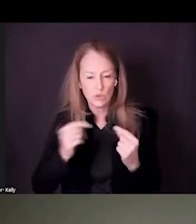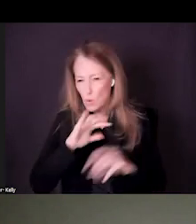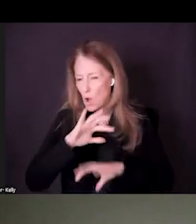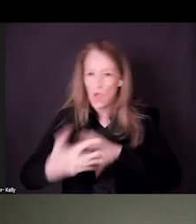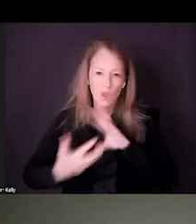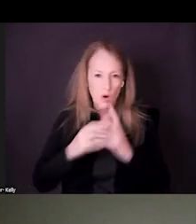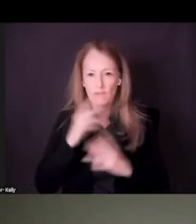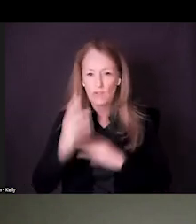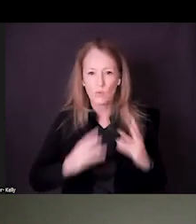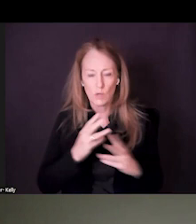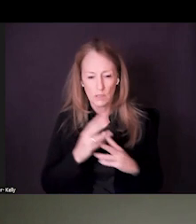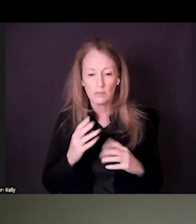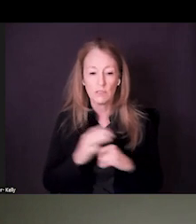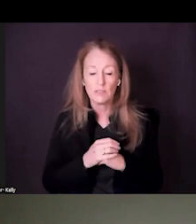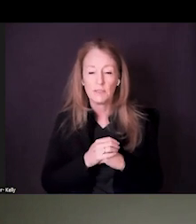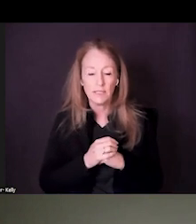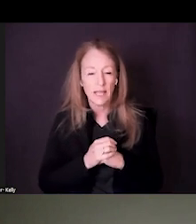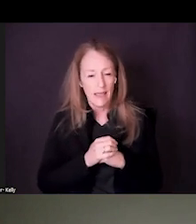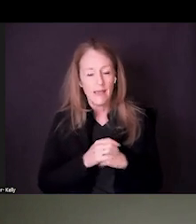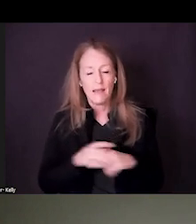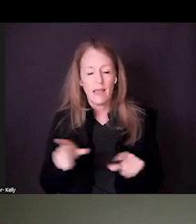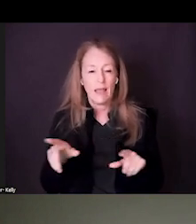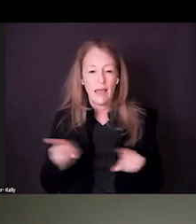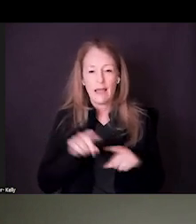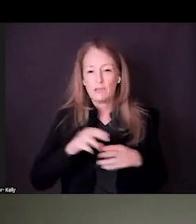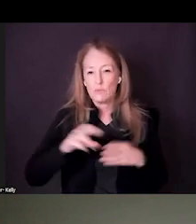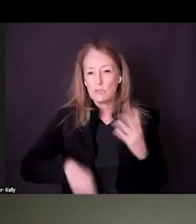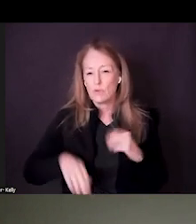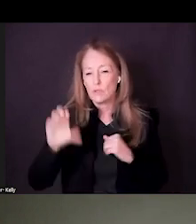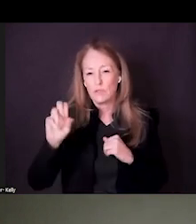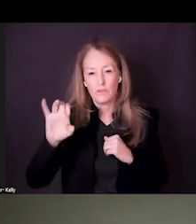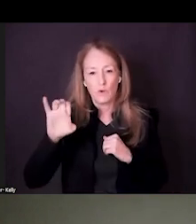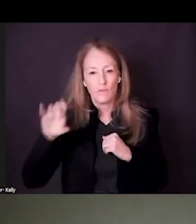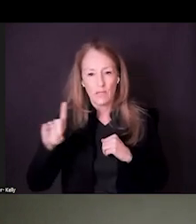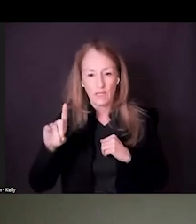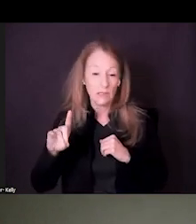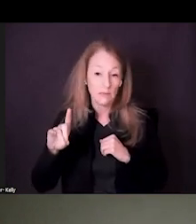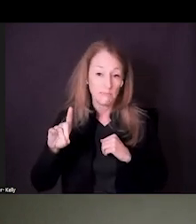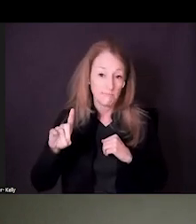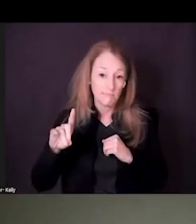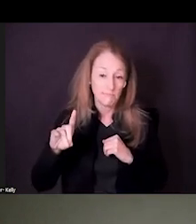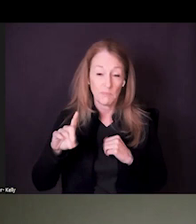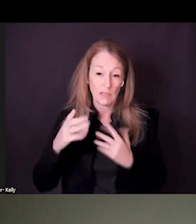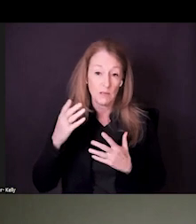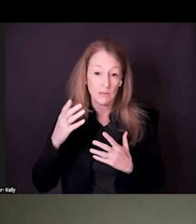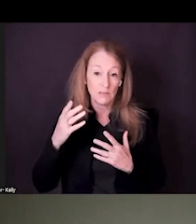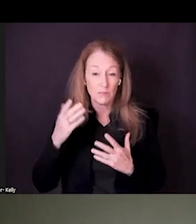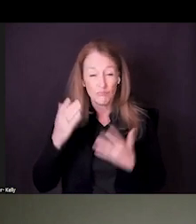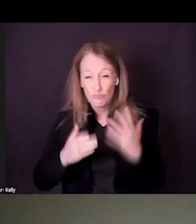THE PANDEMIC, AND PROBABLY GETTING WORSE FROM WHAT IS HAPPENING